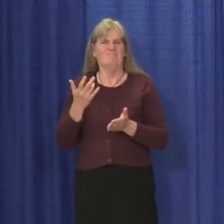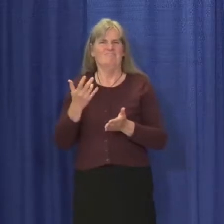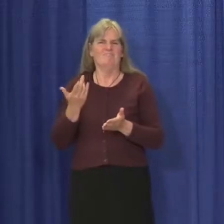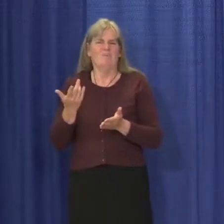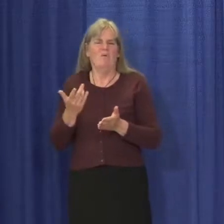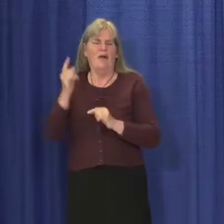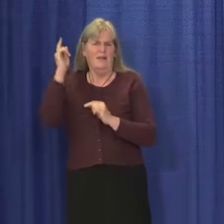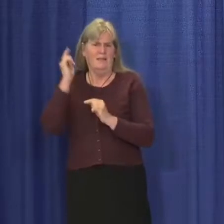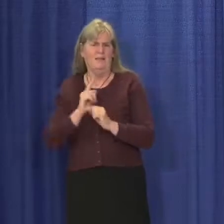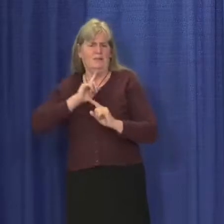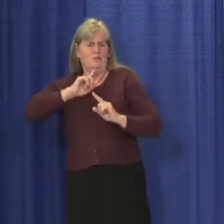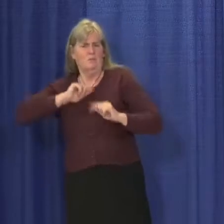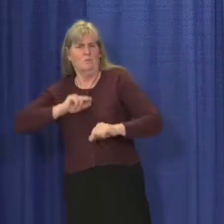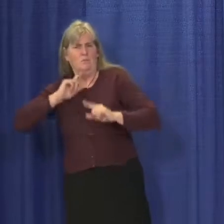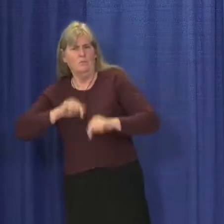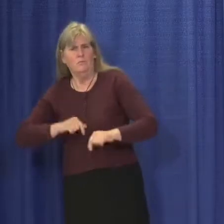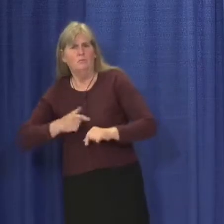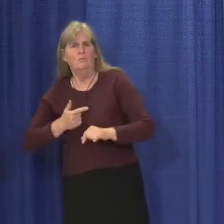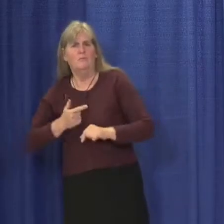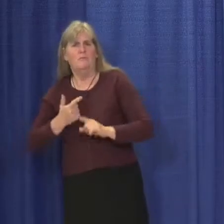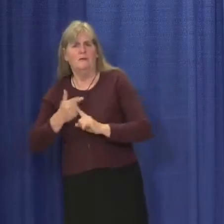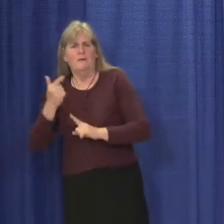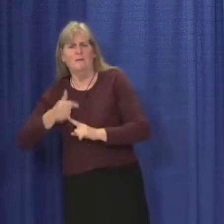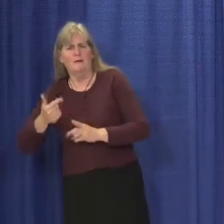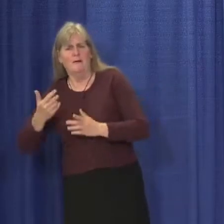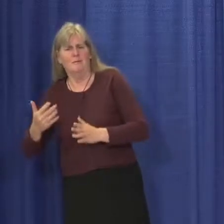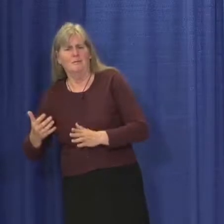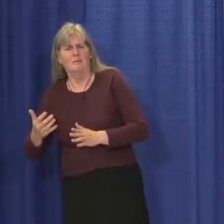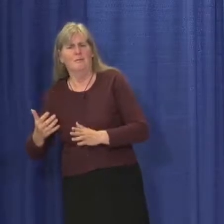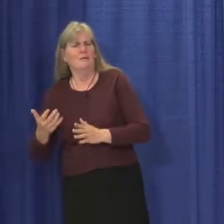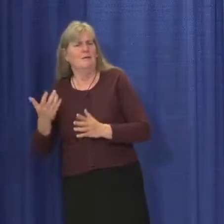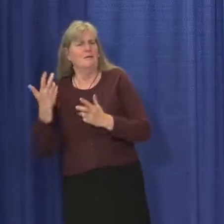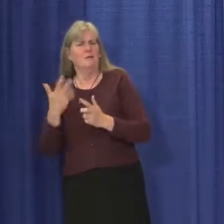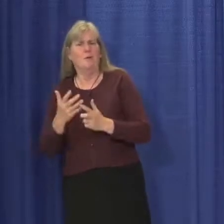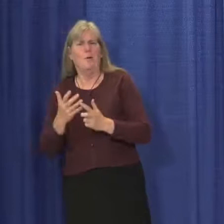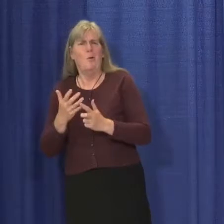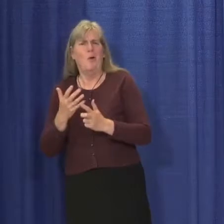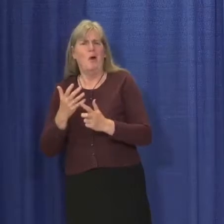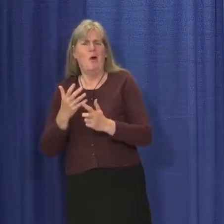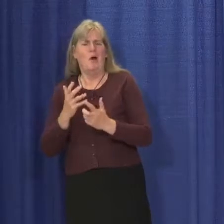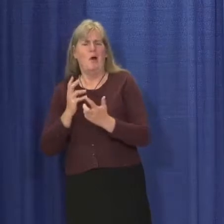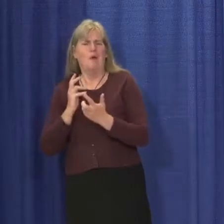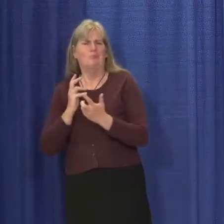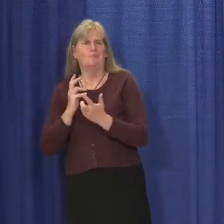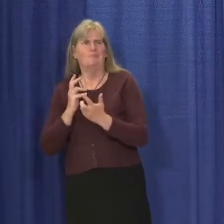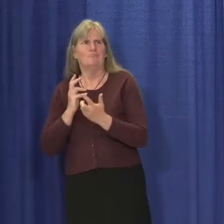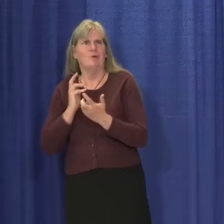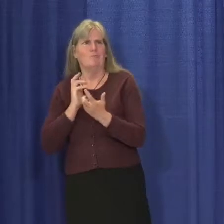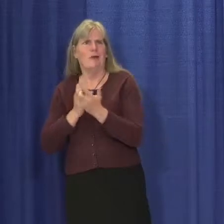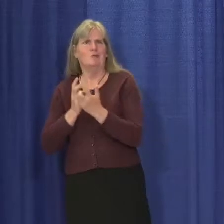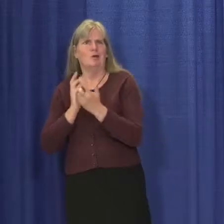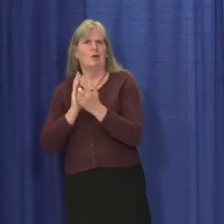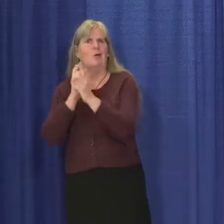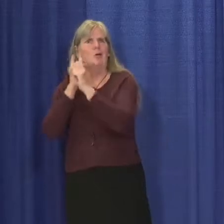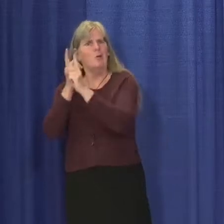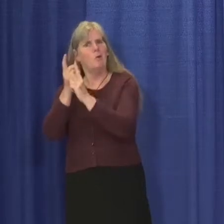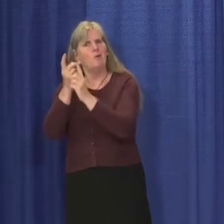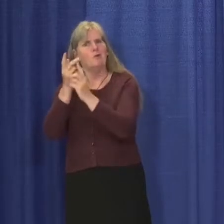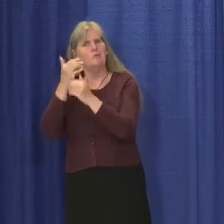and public health restrictions. To me it's not compatible with the way we are going when we rely on individual